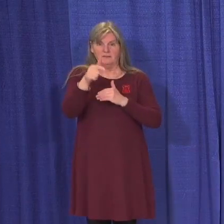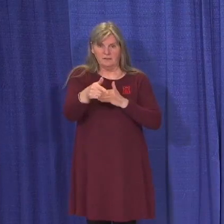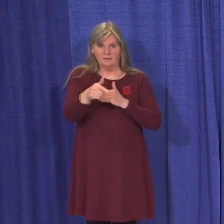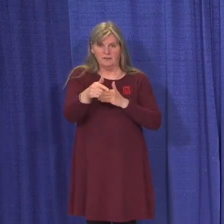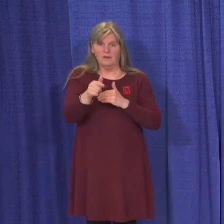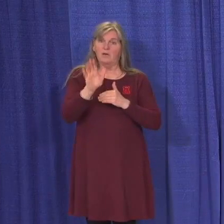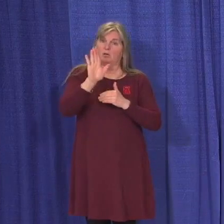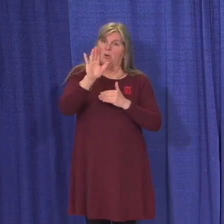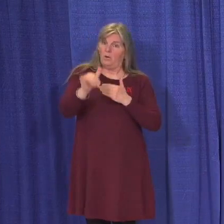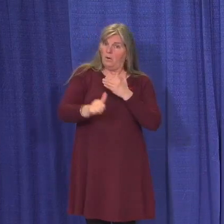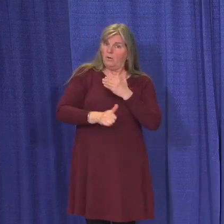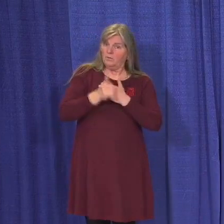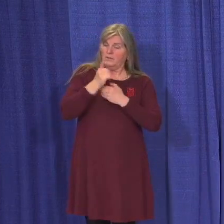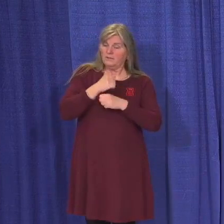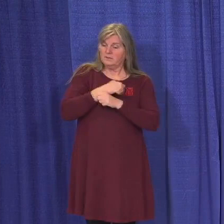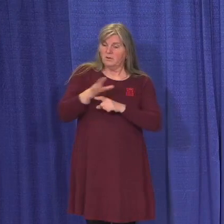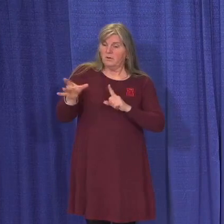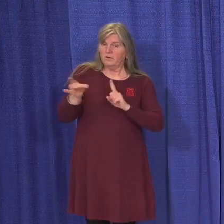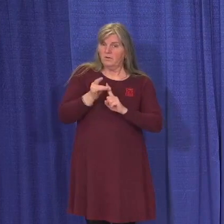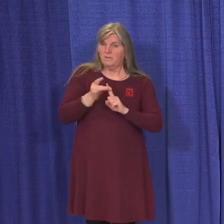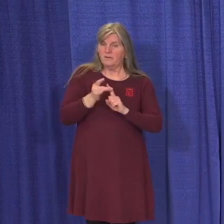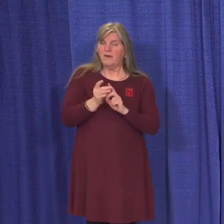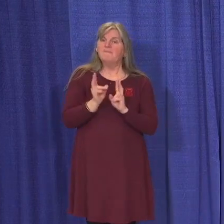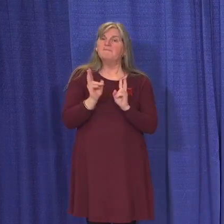travel outside Yukon.